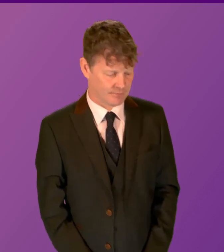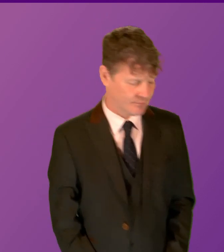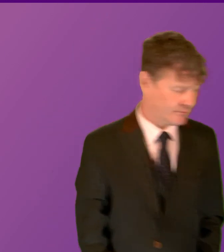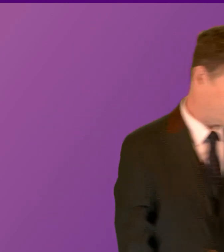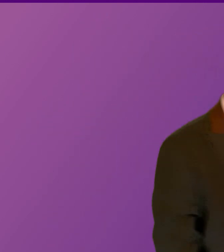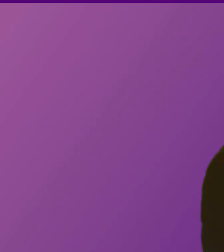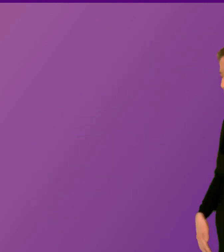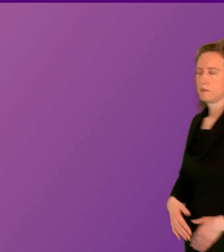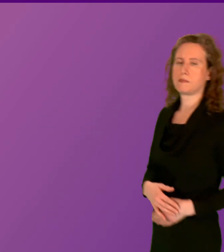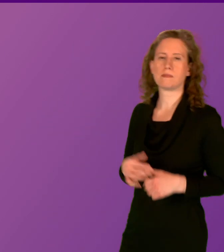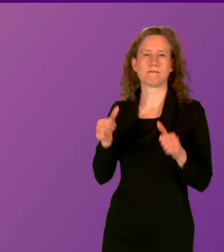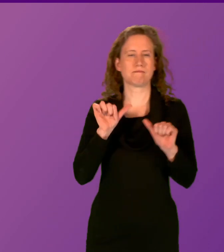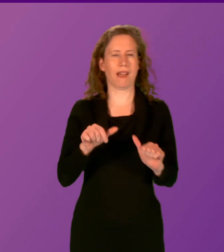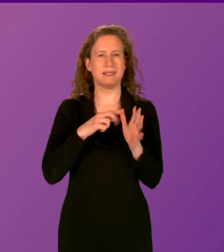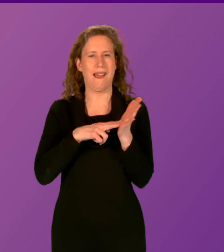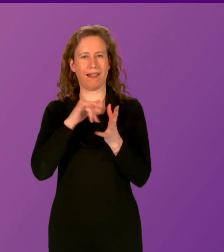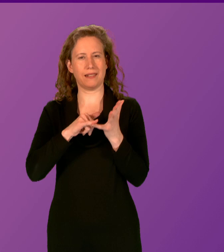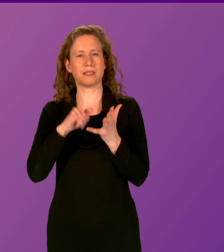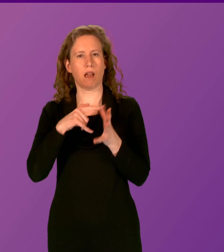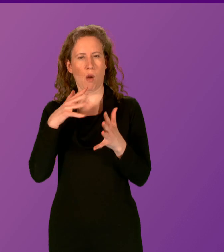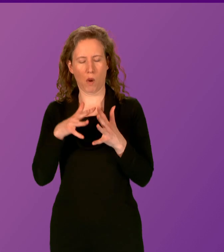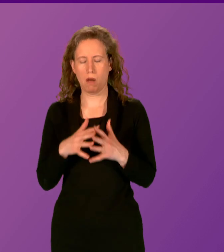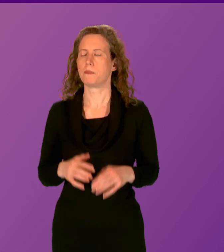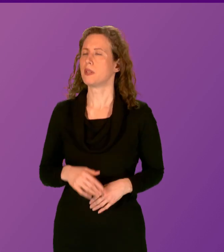I join others in wishing Muslims here and around the world Ramadan Mubarak.